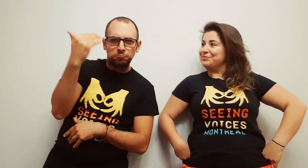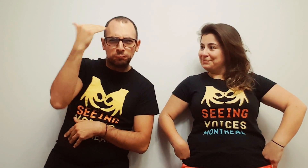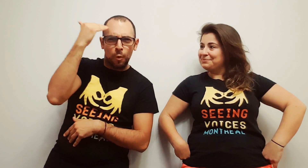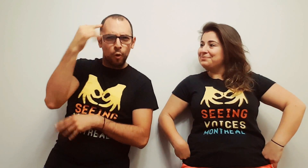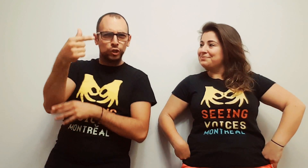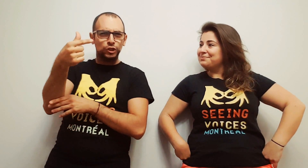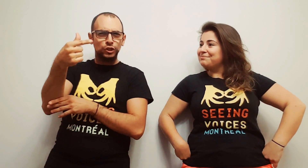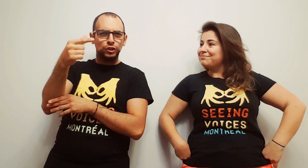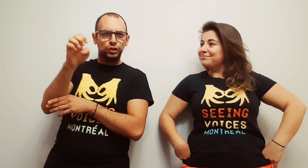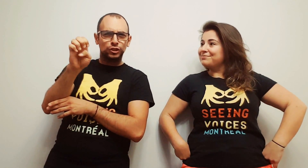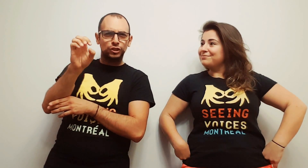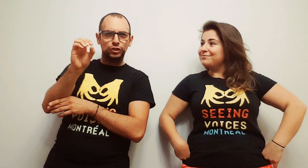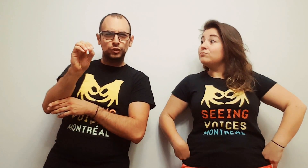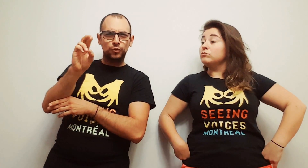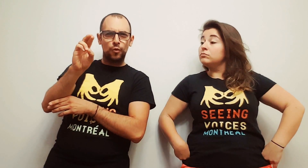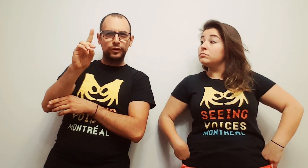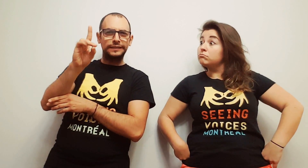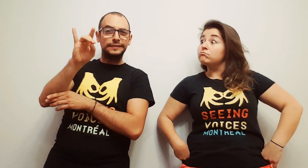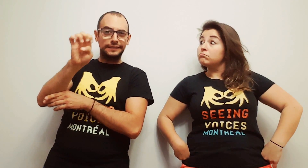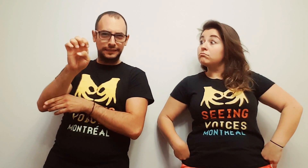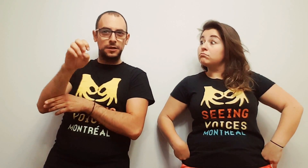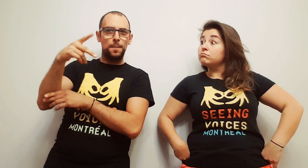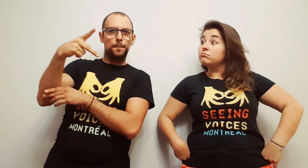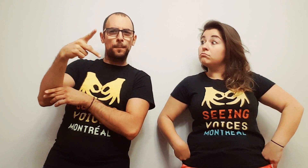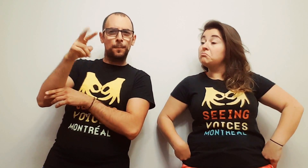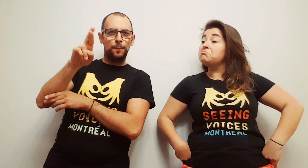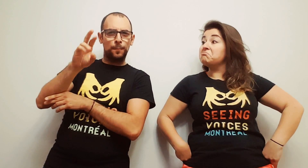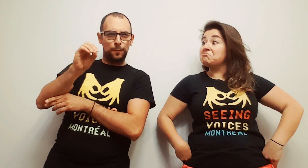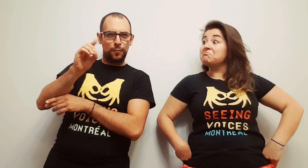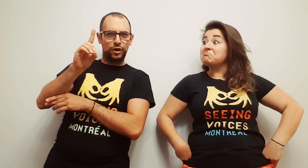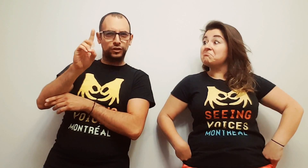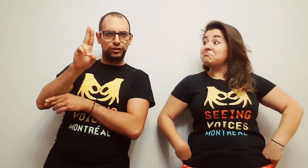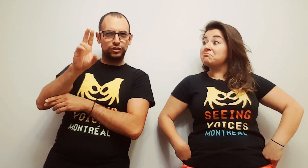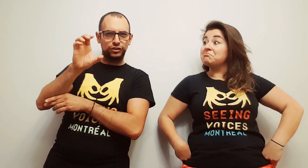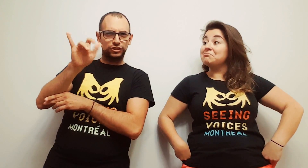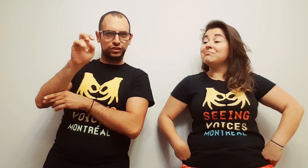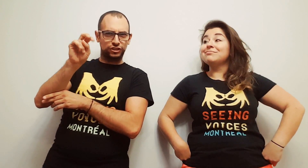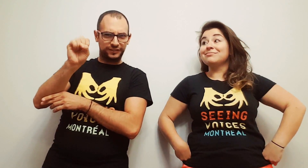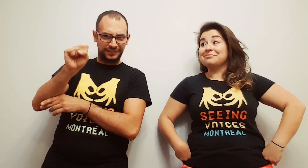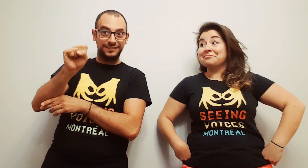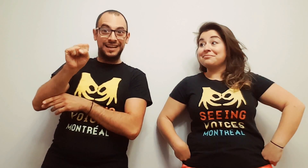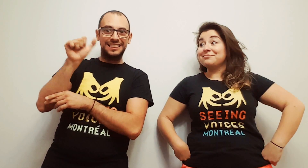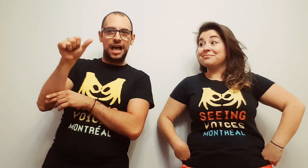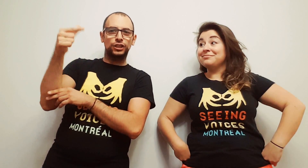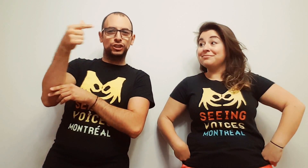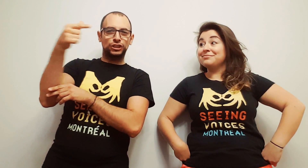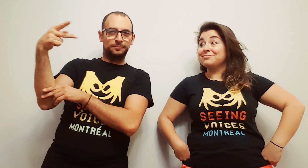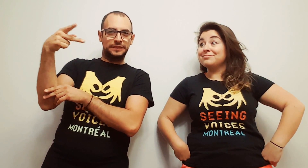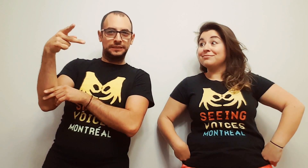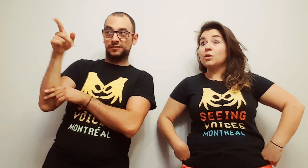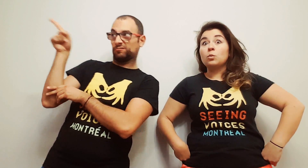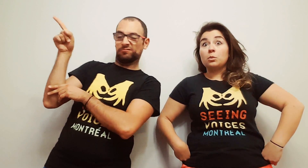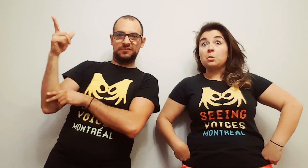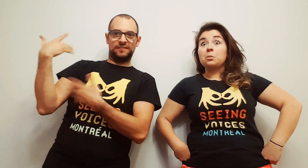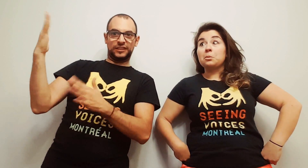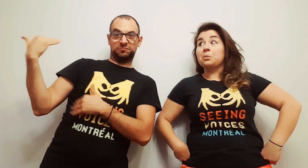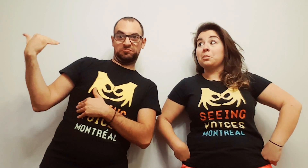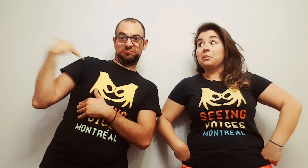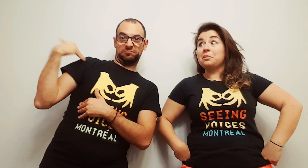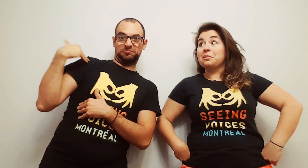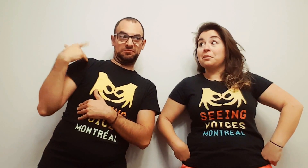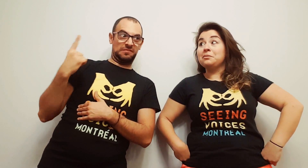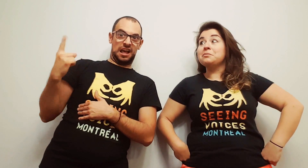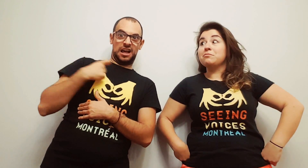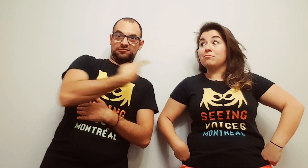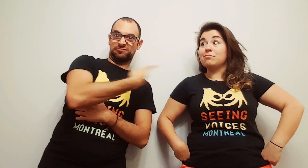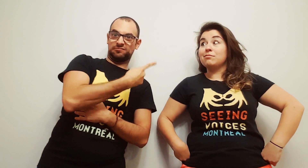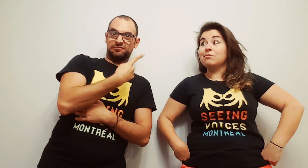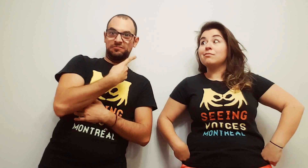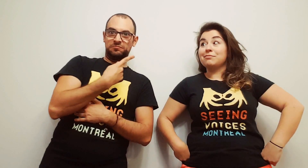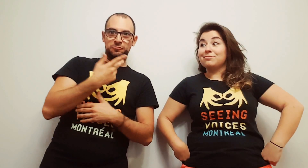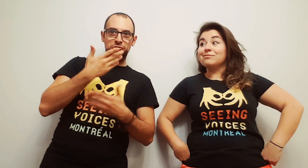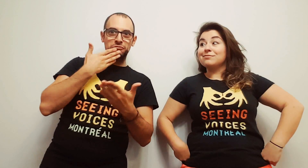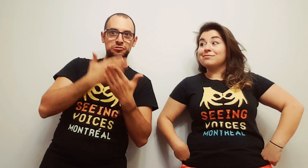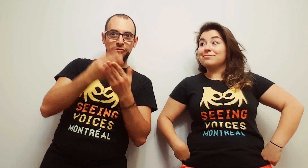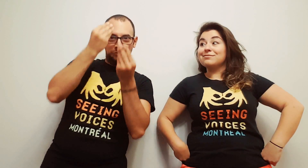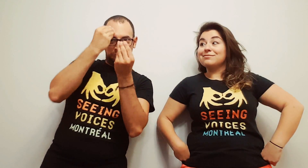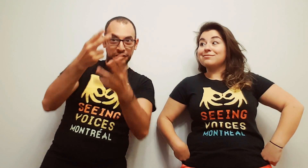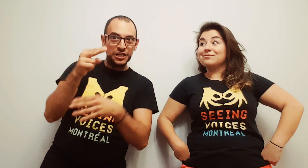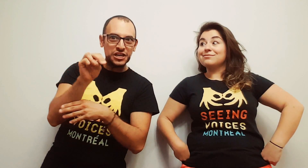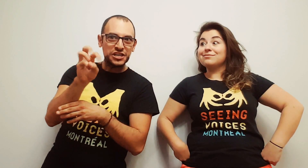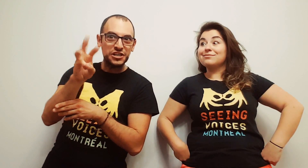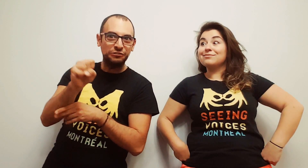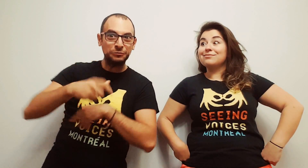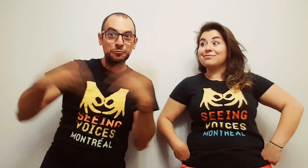Geordie Productions has asked us to share some good news with you!